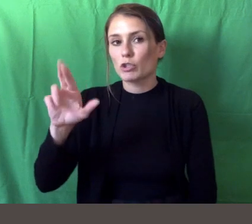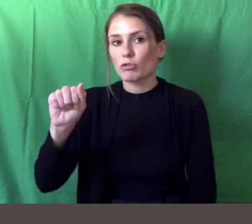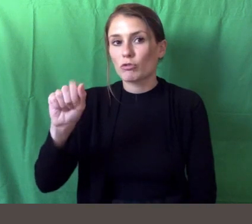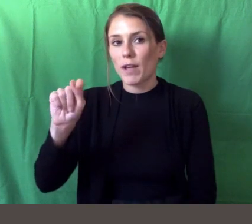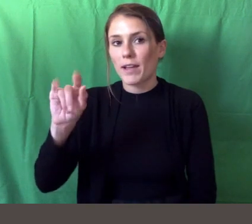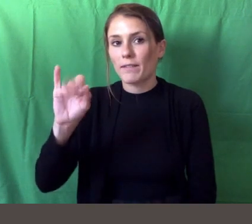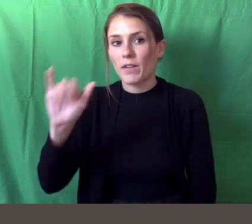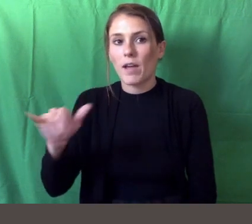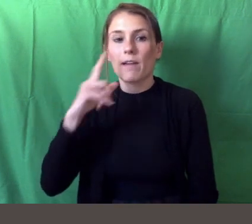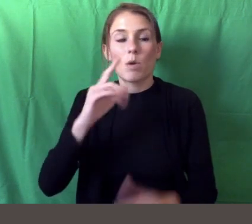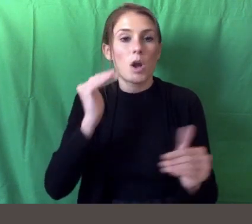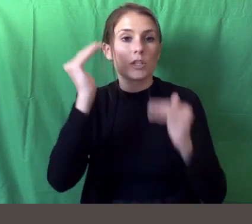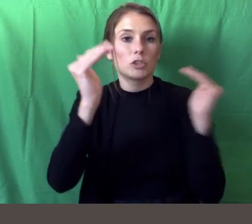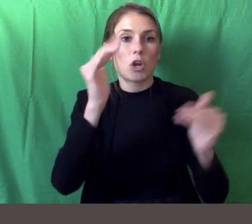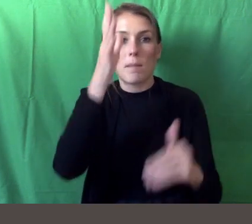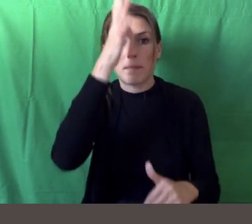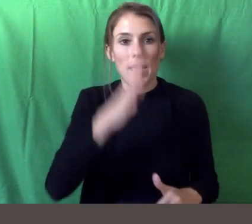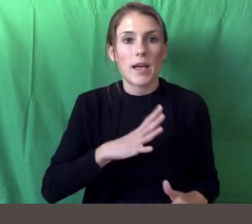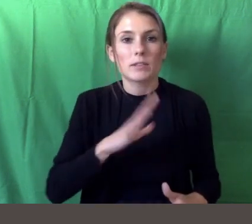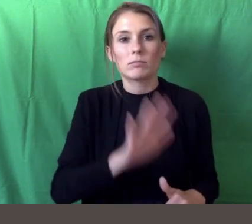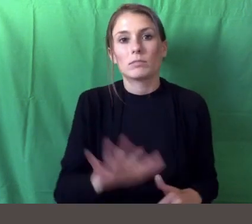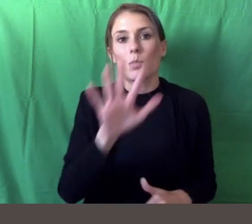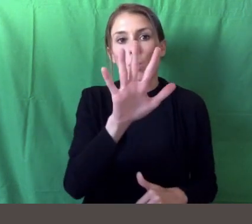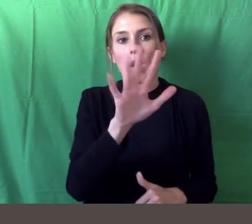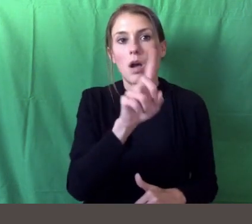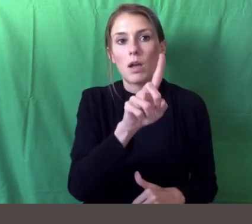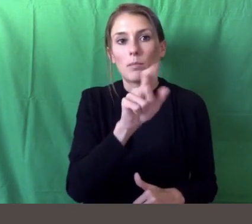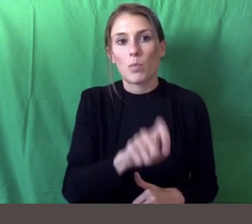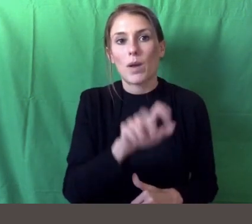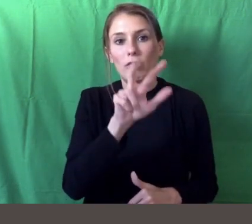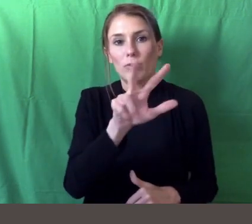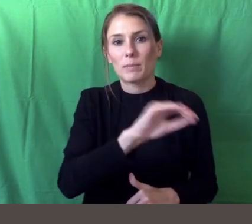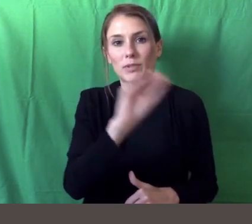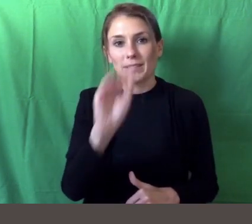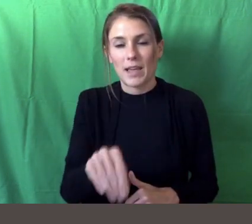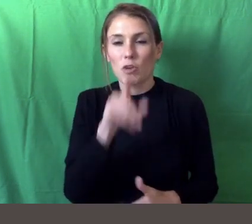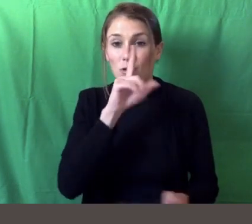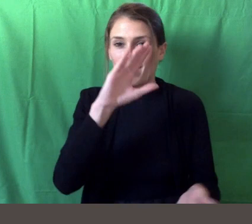For adult males with a fatal outcome, it's about 1.3%. It's much less.